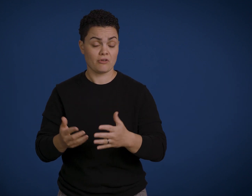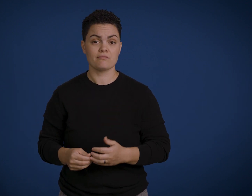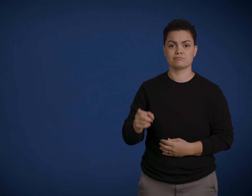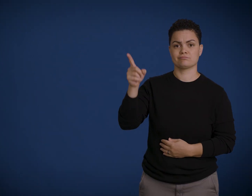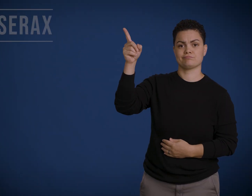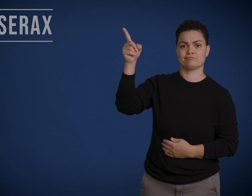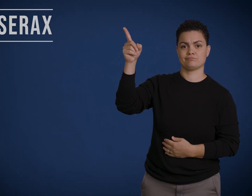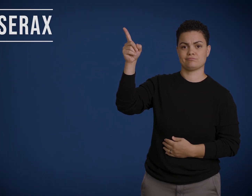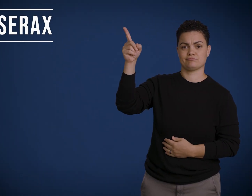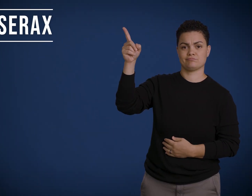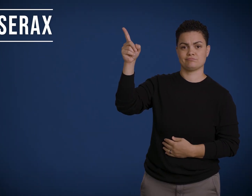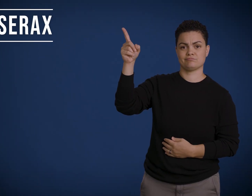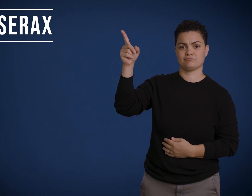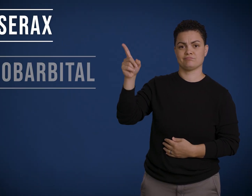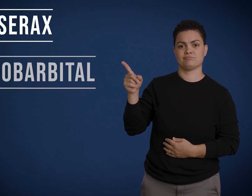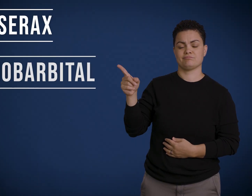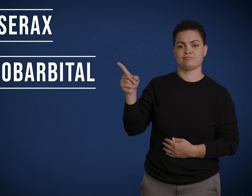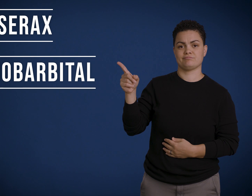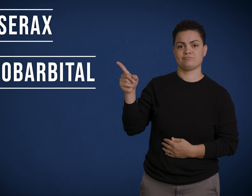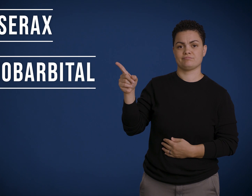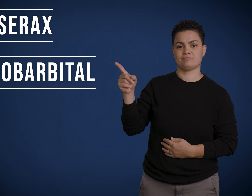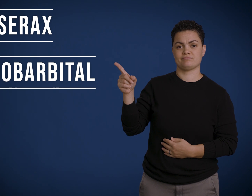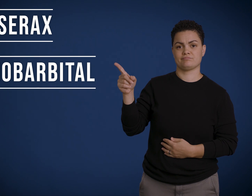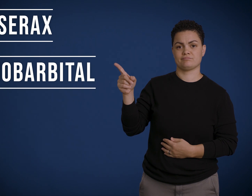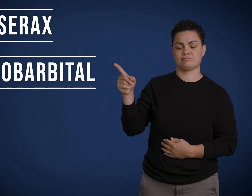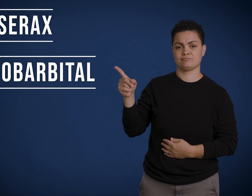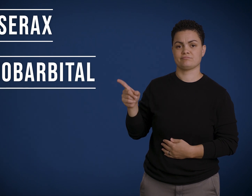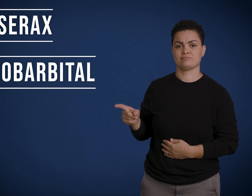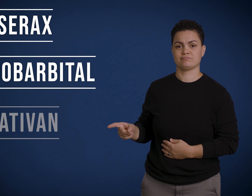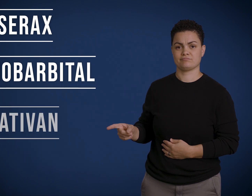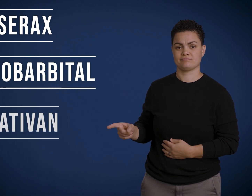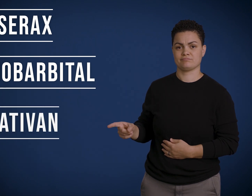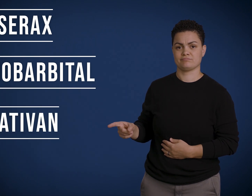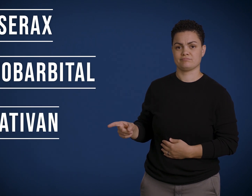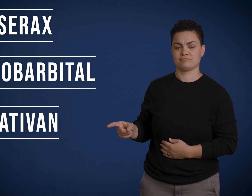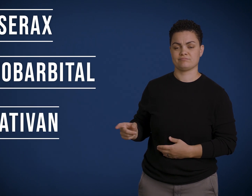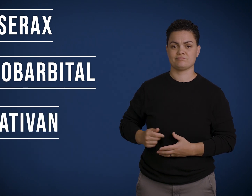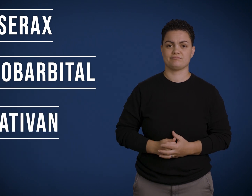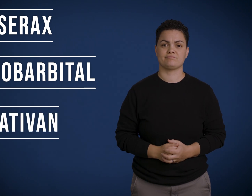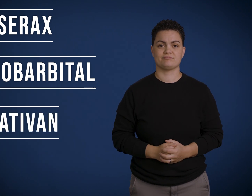For example: Serax Phenobarbital and Ativan.